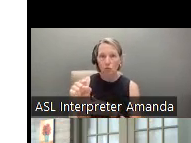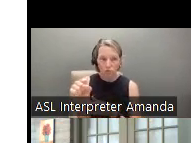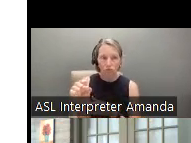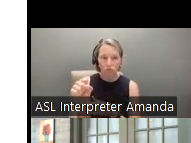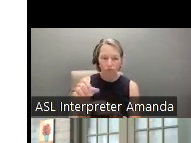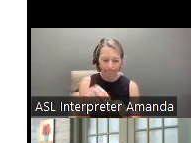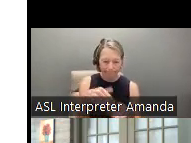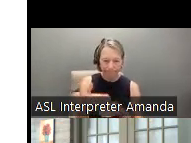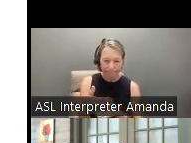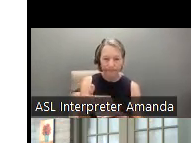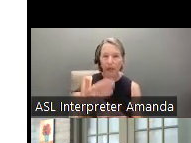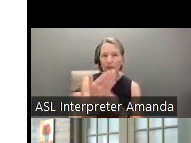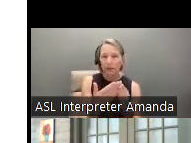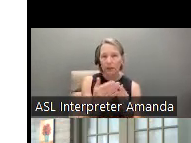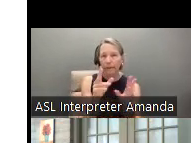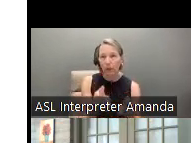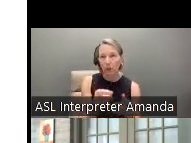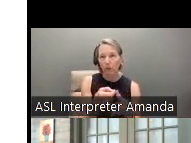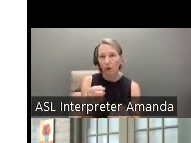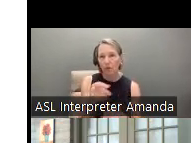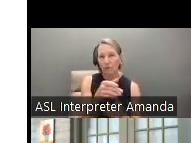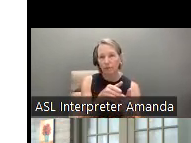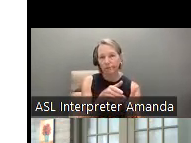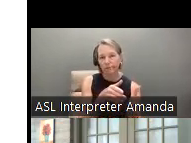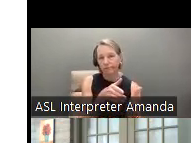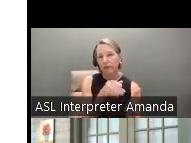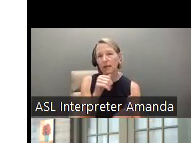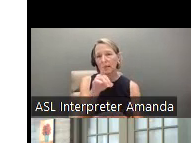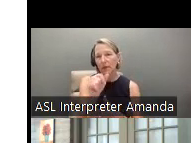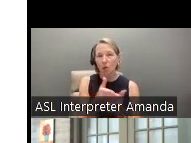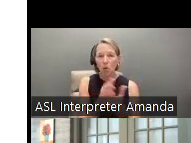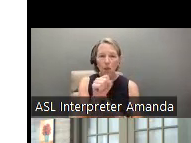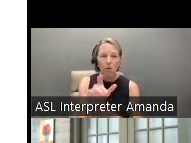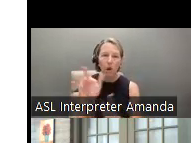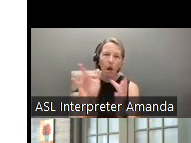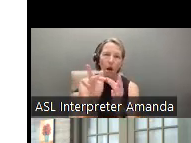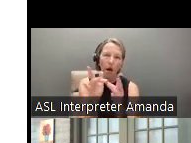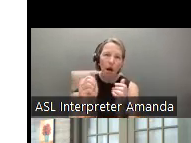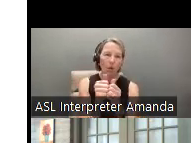someone from Disability Rights South Carolina will be contacting you uh with regards to a